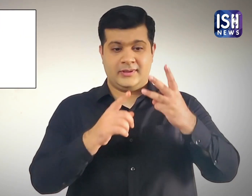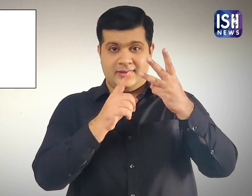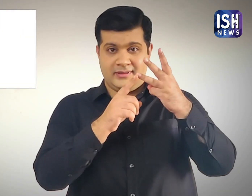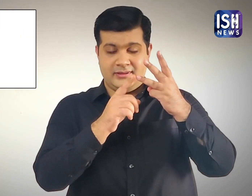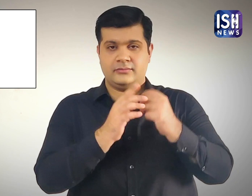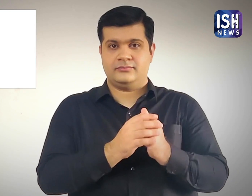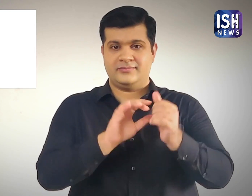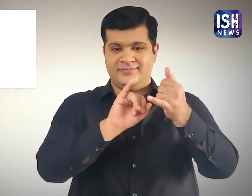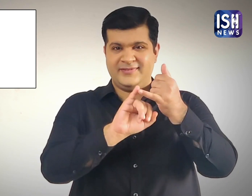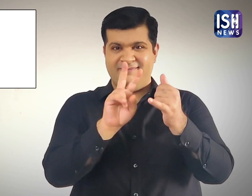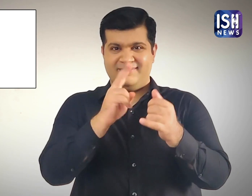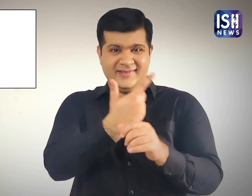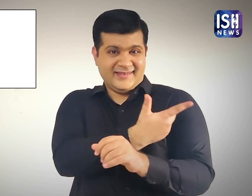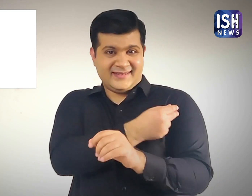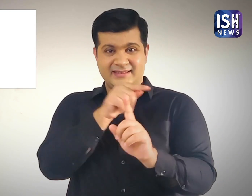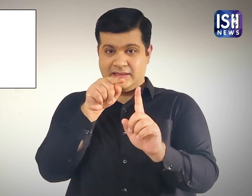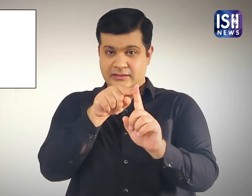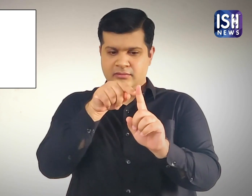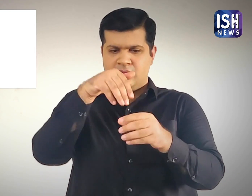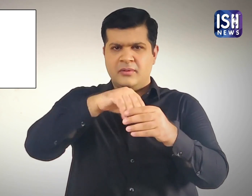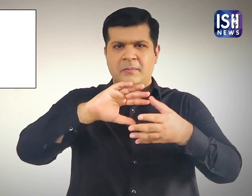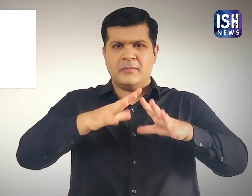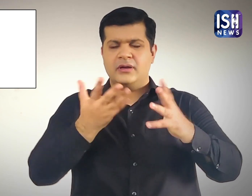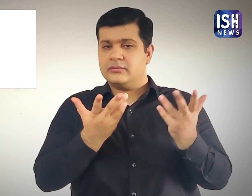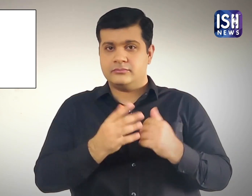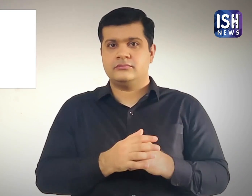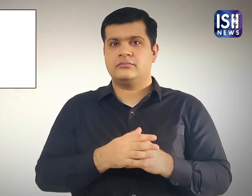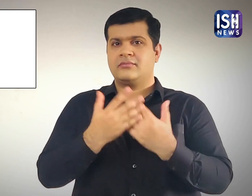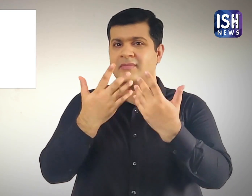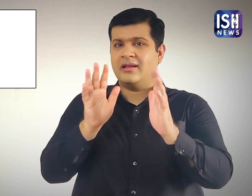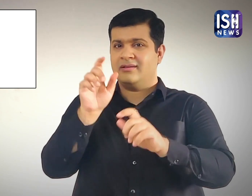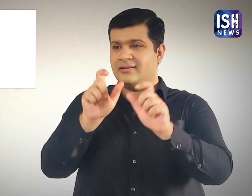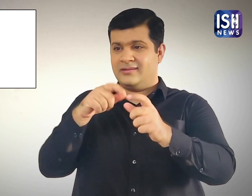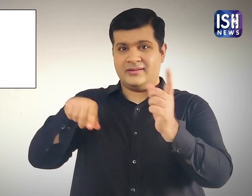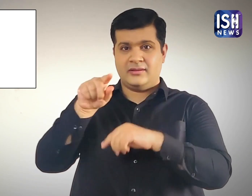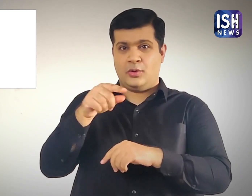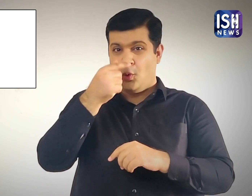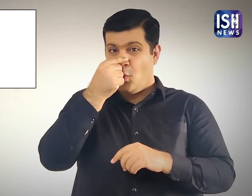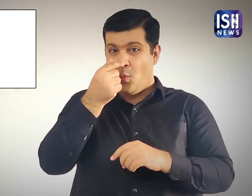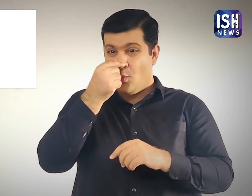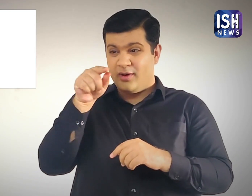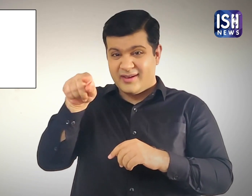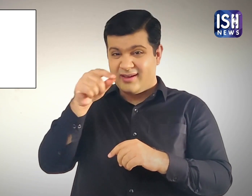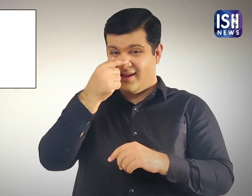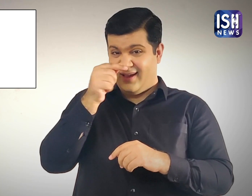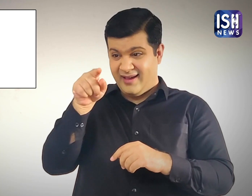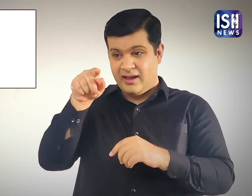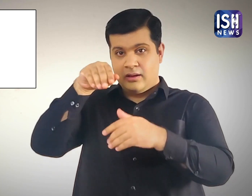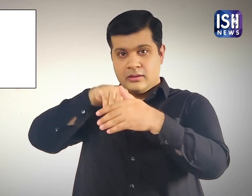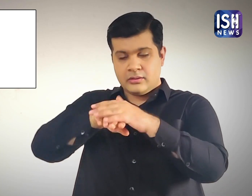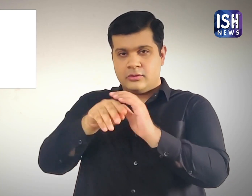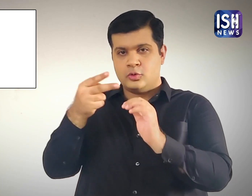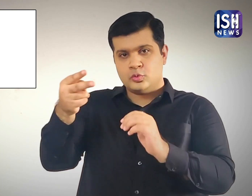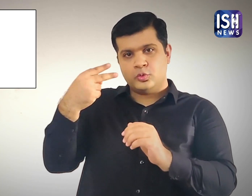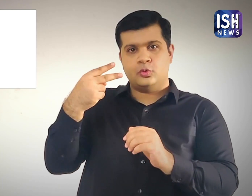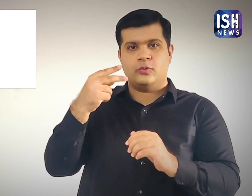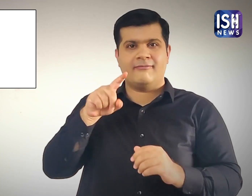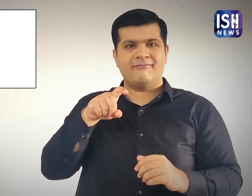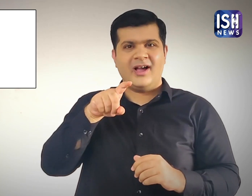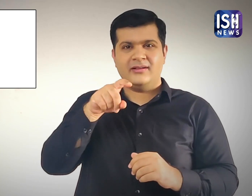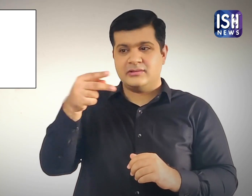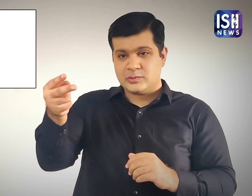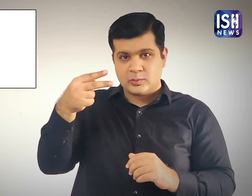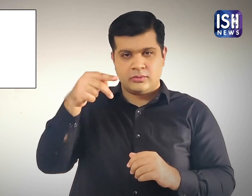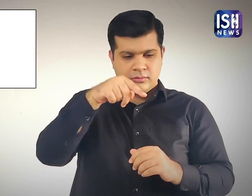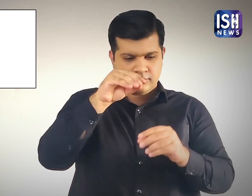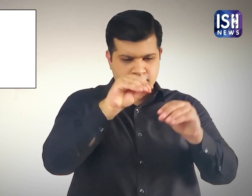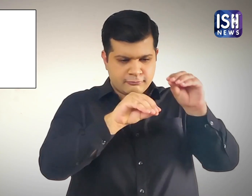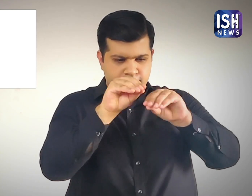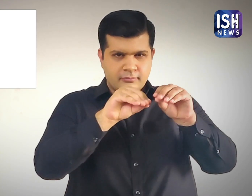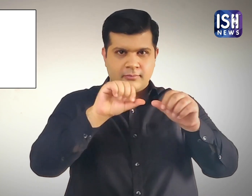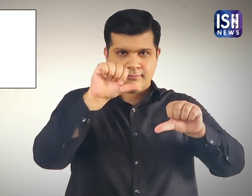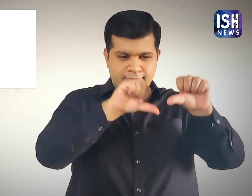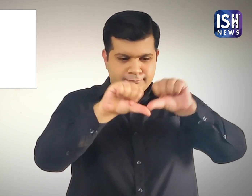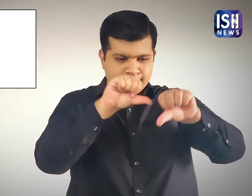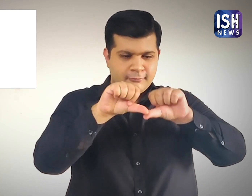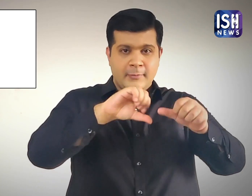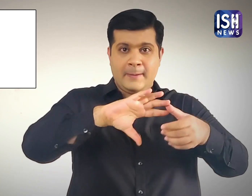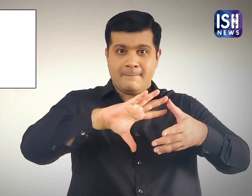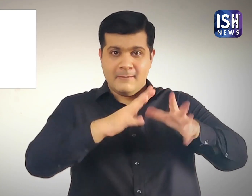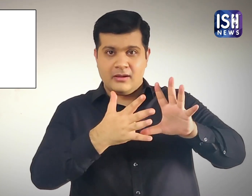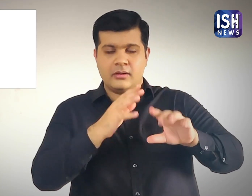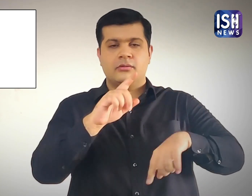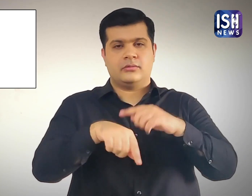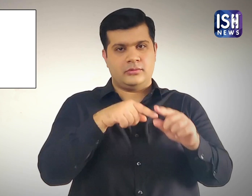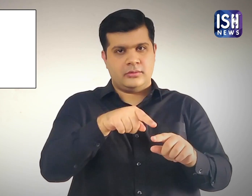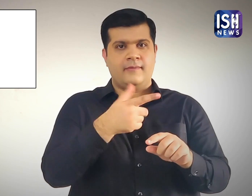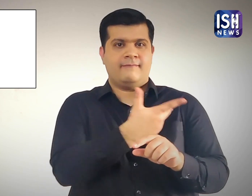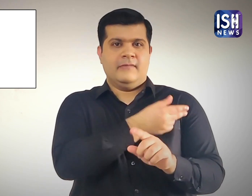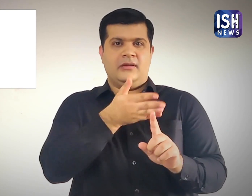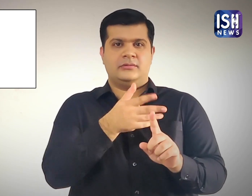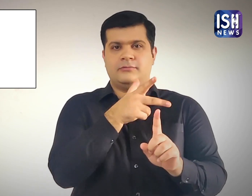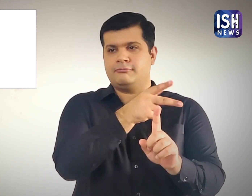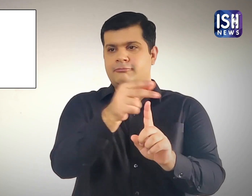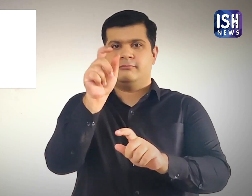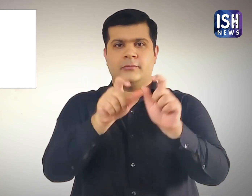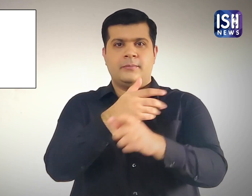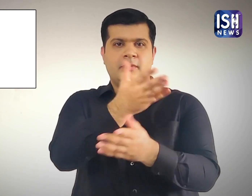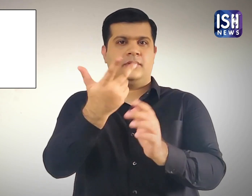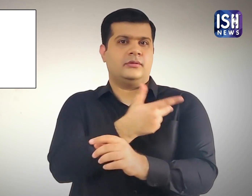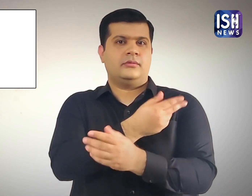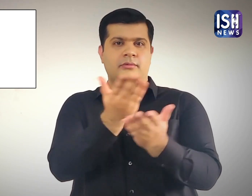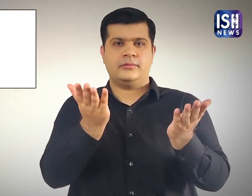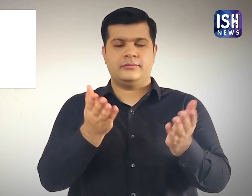Sputnik V vaccine is made from two common cold viruses that are found in Humans.